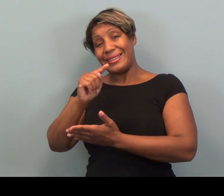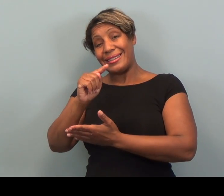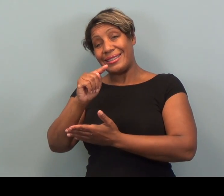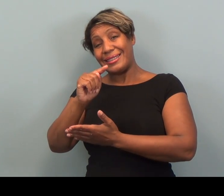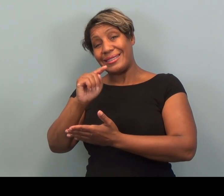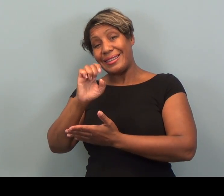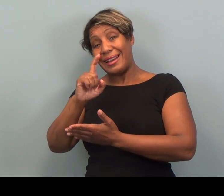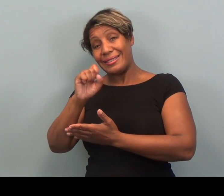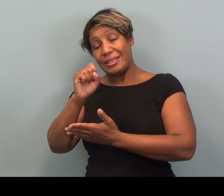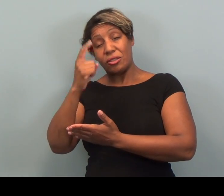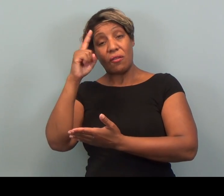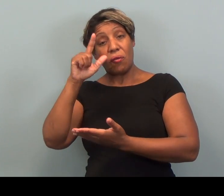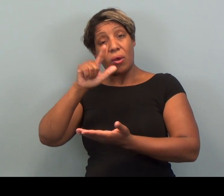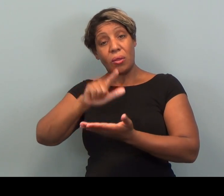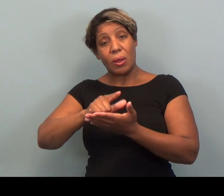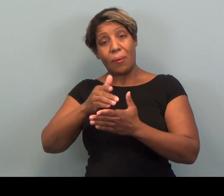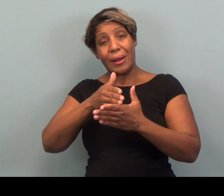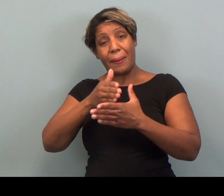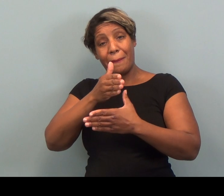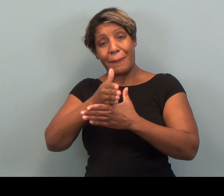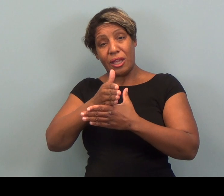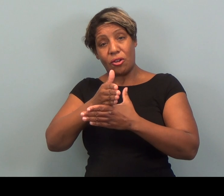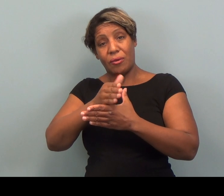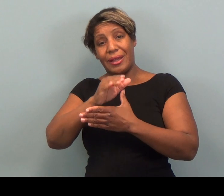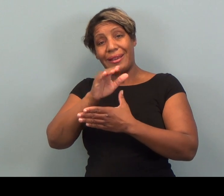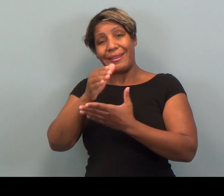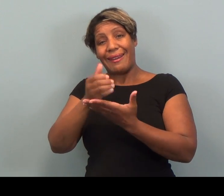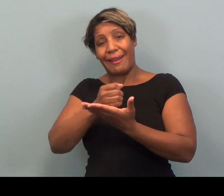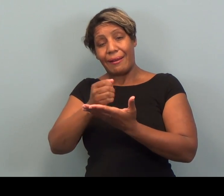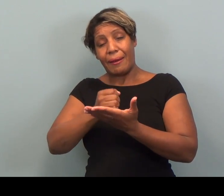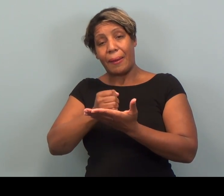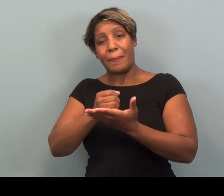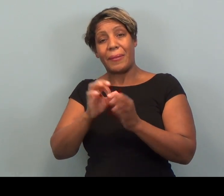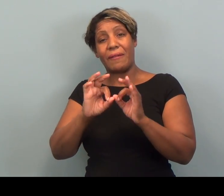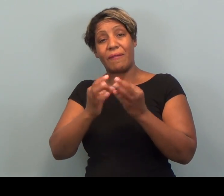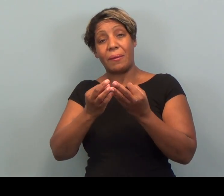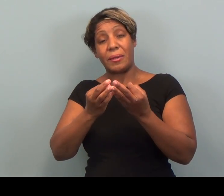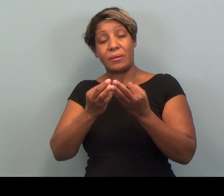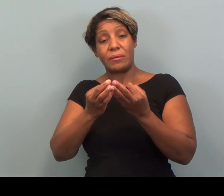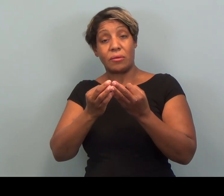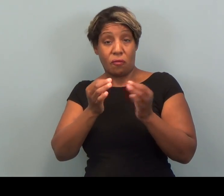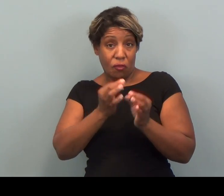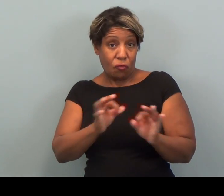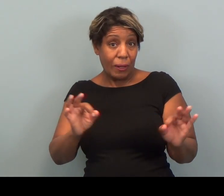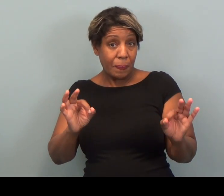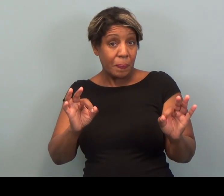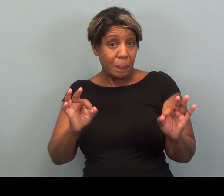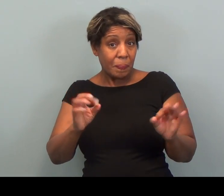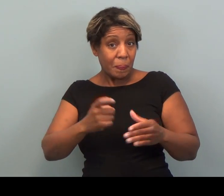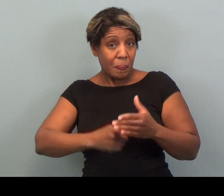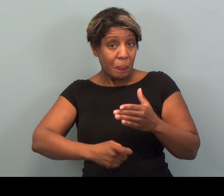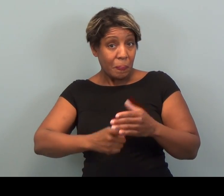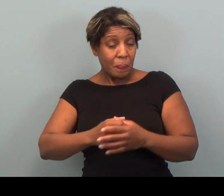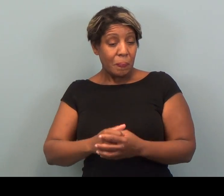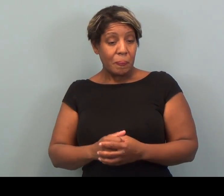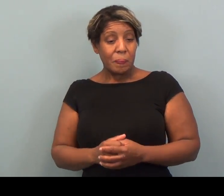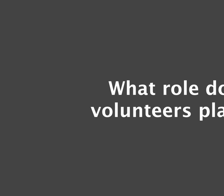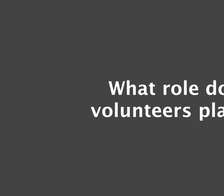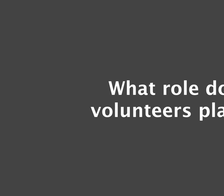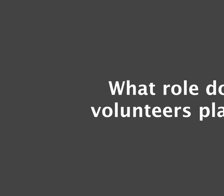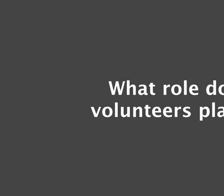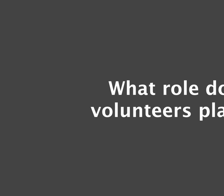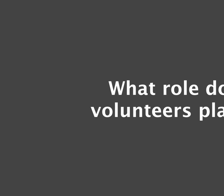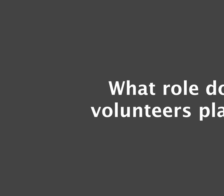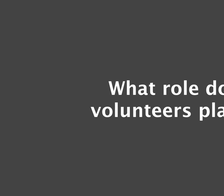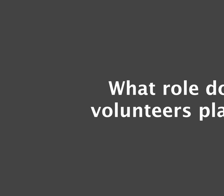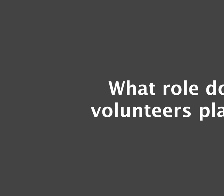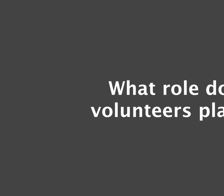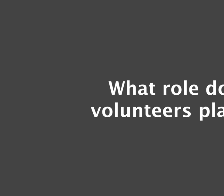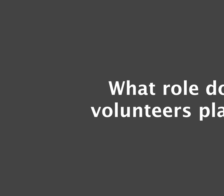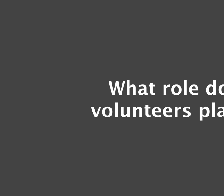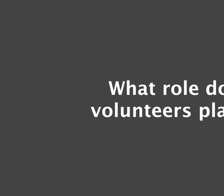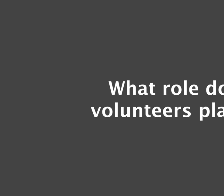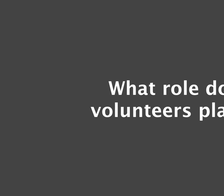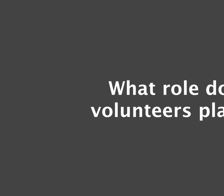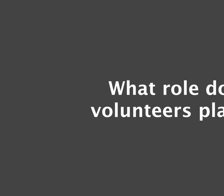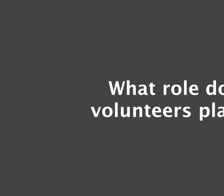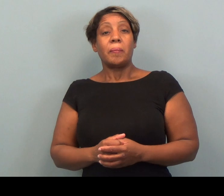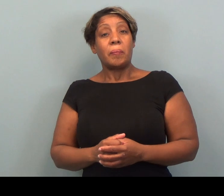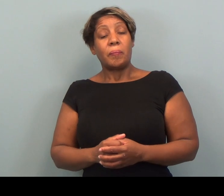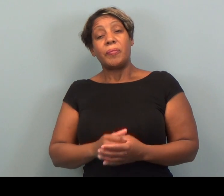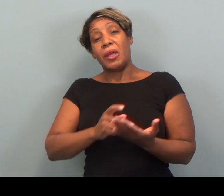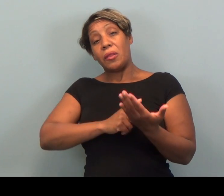for low and middle income families for free.